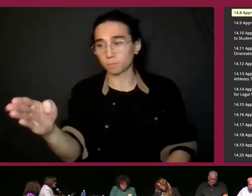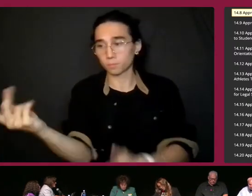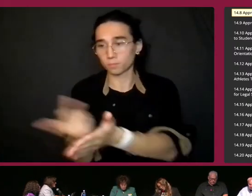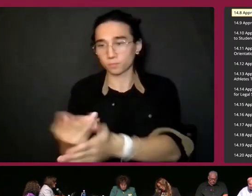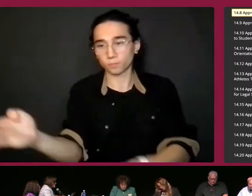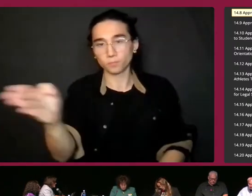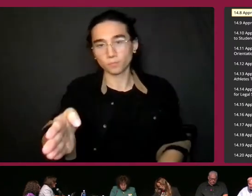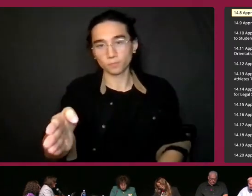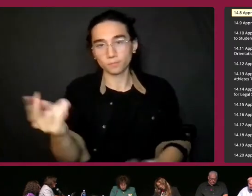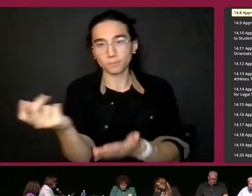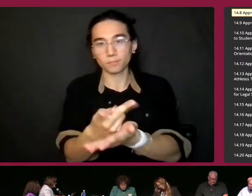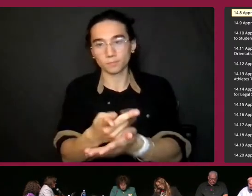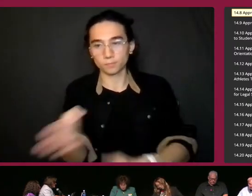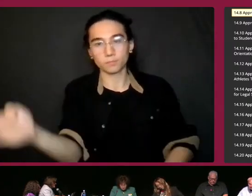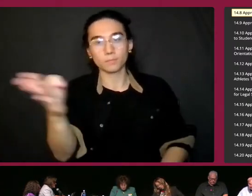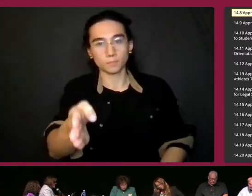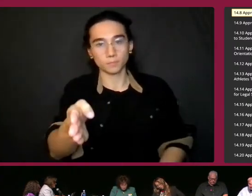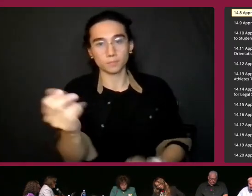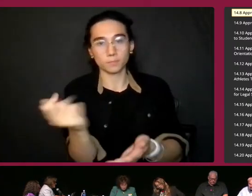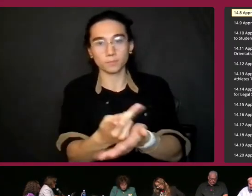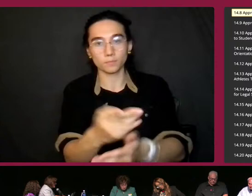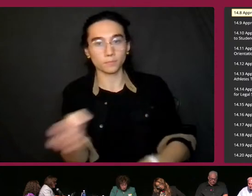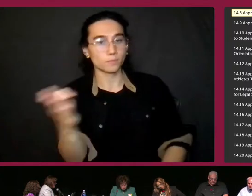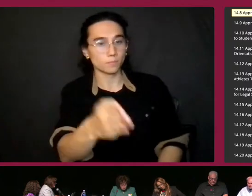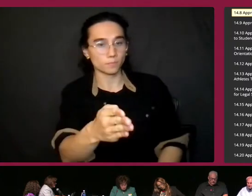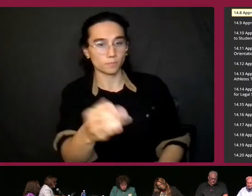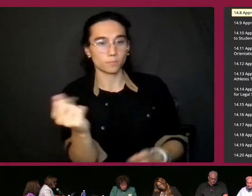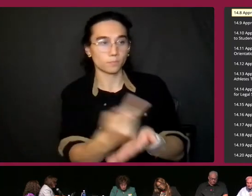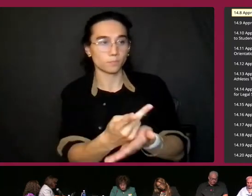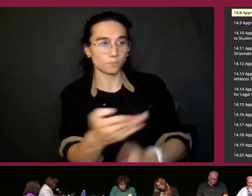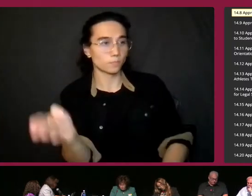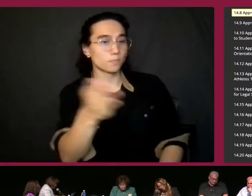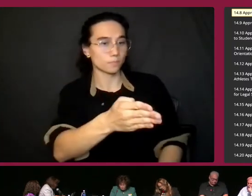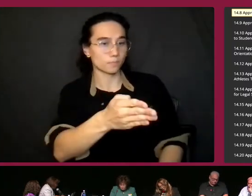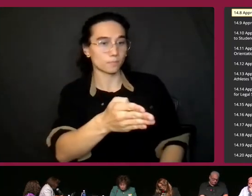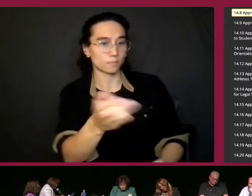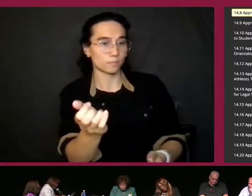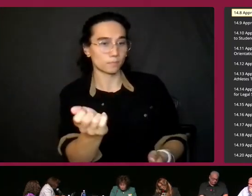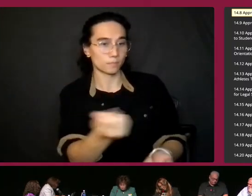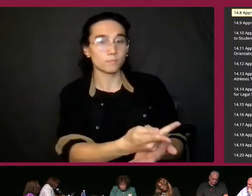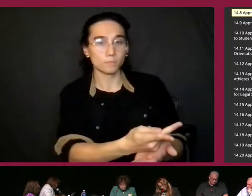Approved. Trustee Rives? Yes. Trustee Buffalo? Yes. Trustee Adams? Aye. Trustee Harvey? Yes. Motion carries.